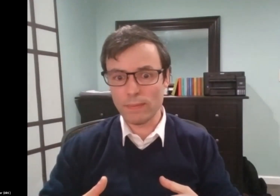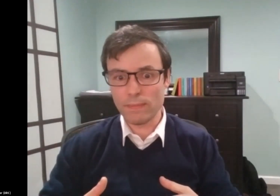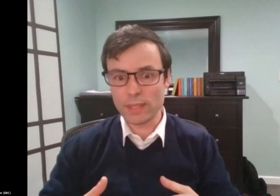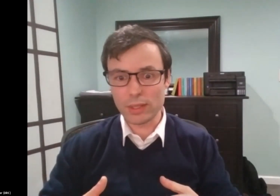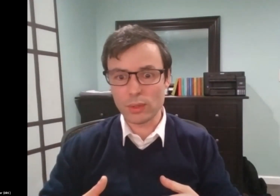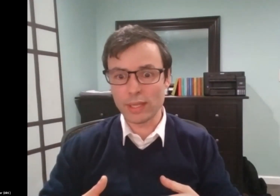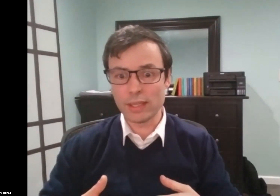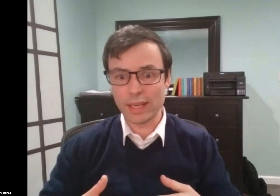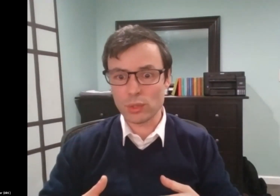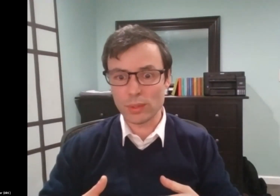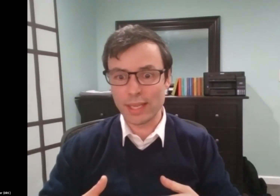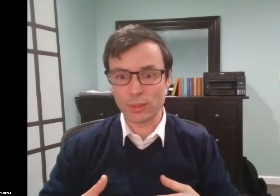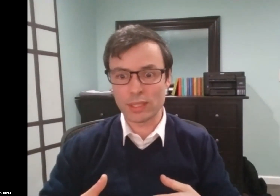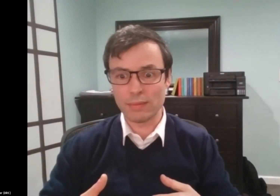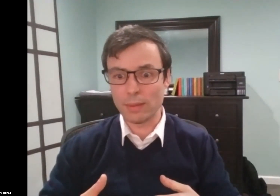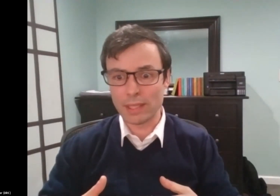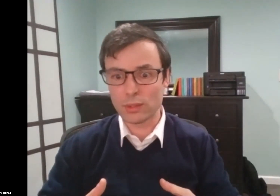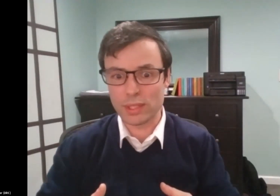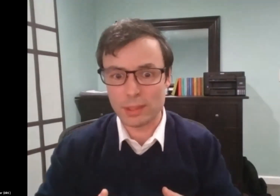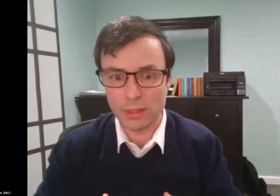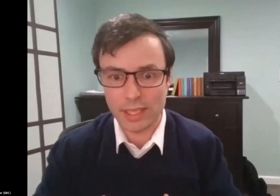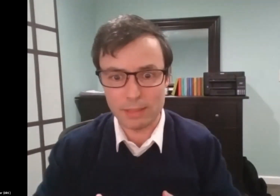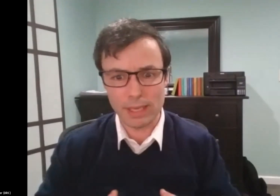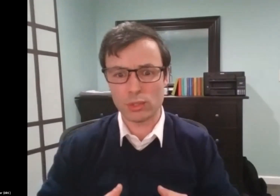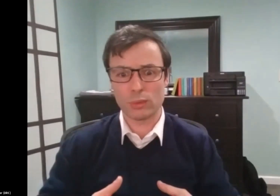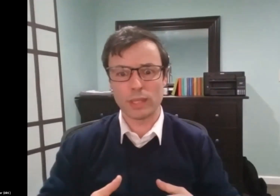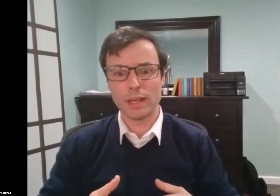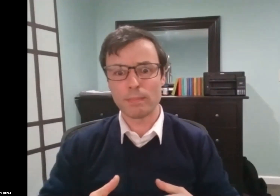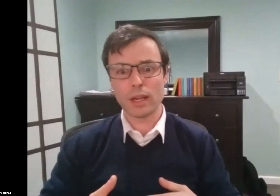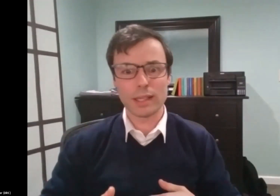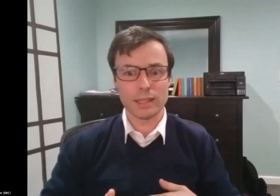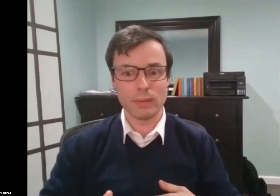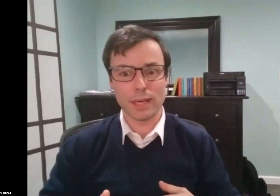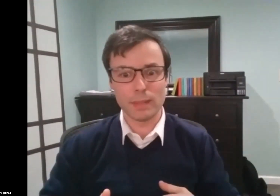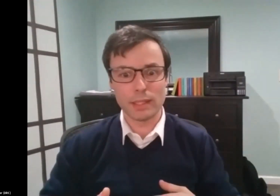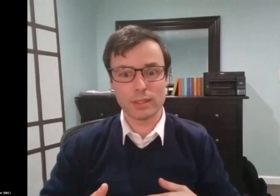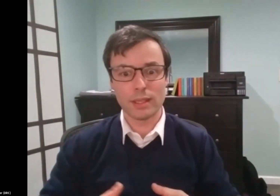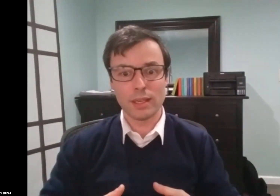disabilities. I'm going to read it so I get it right. But it applies to patients with physical, intellectual